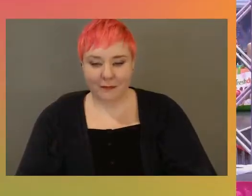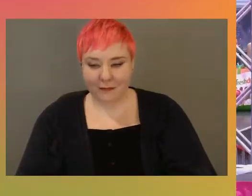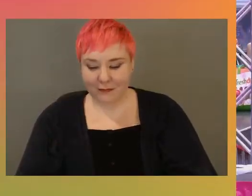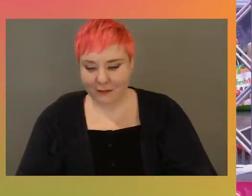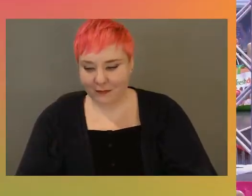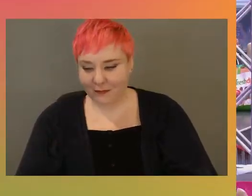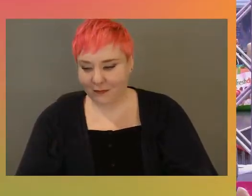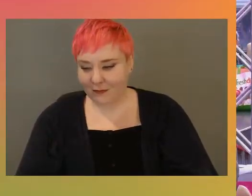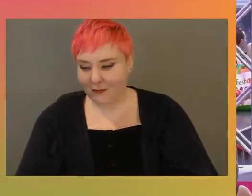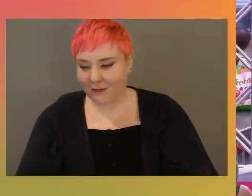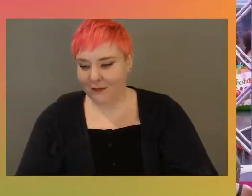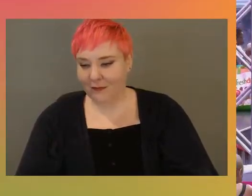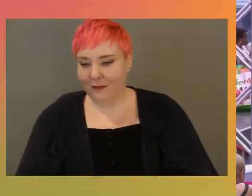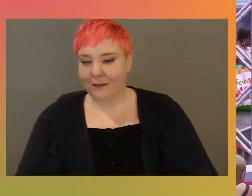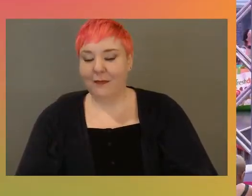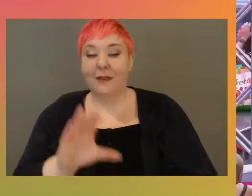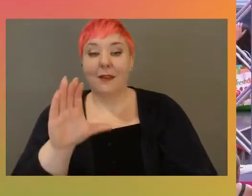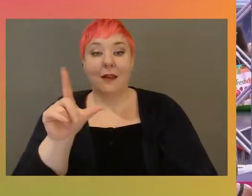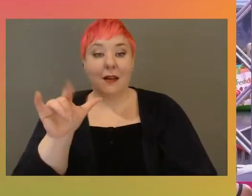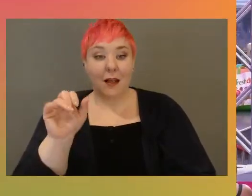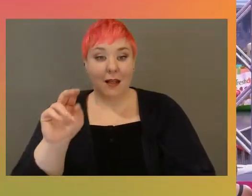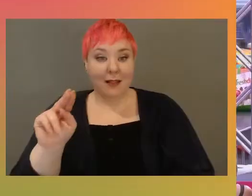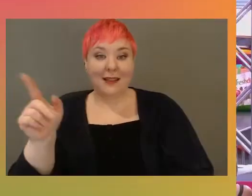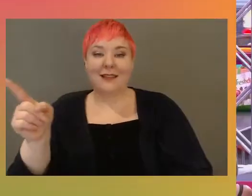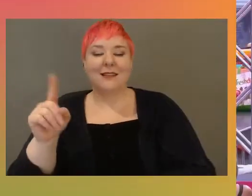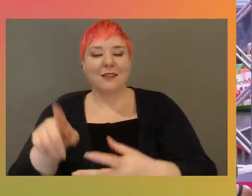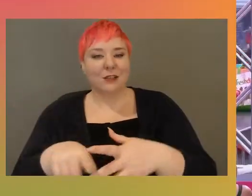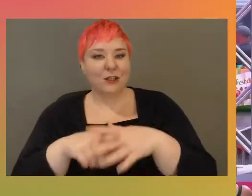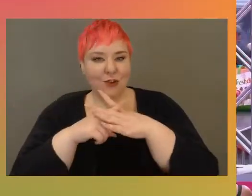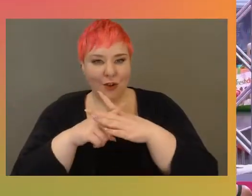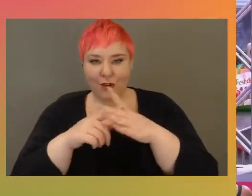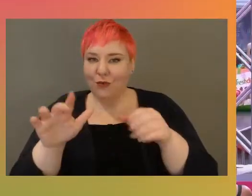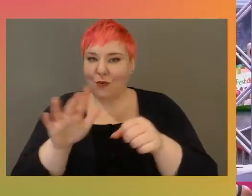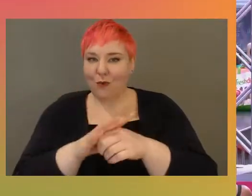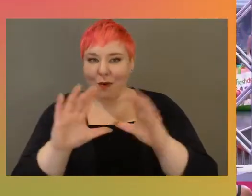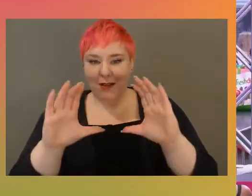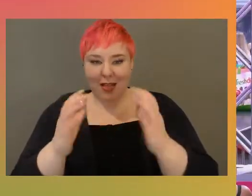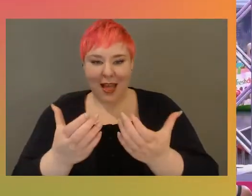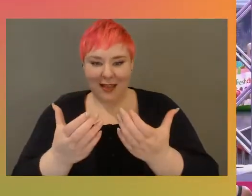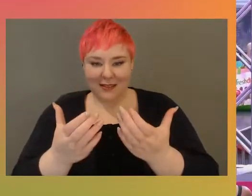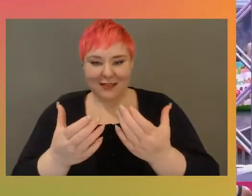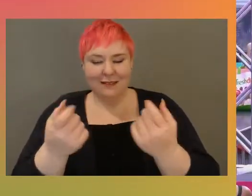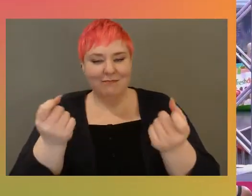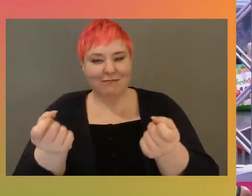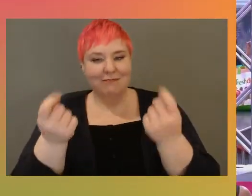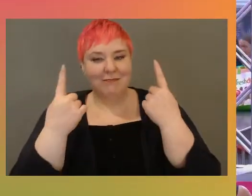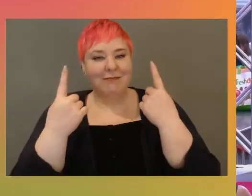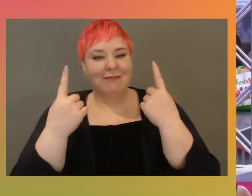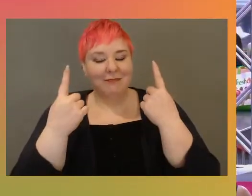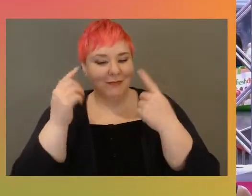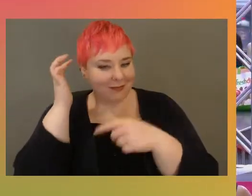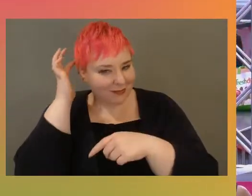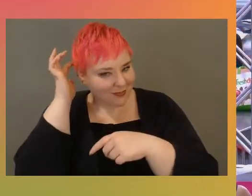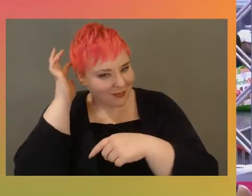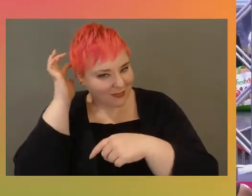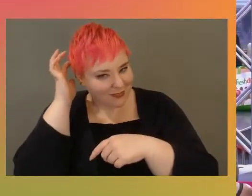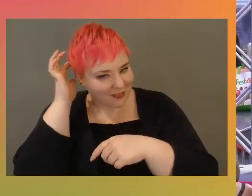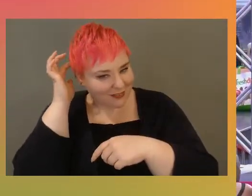TO THE RIGHT SIDE AND USER ARMS